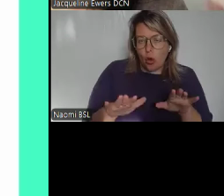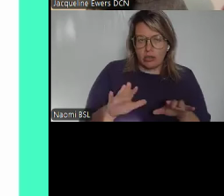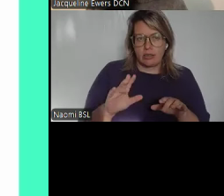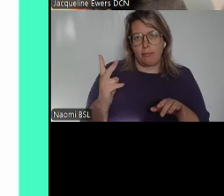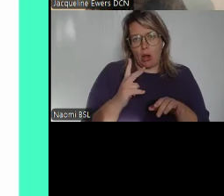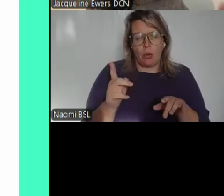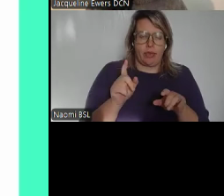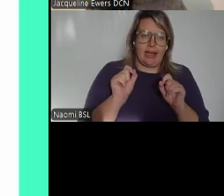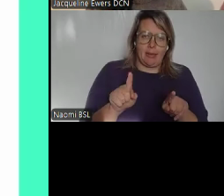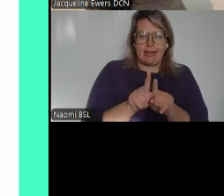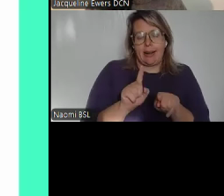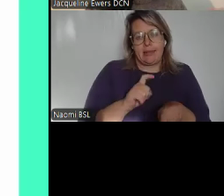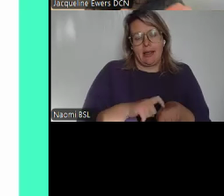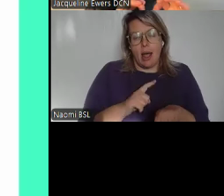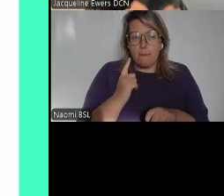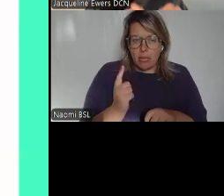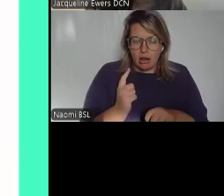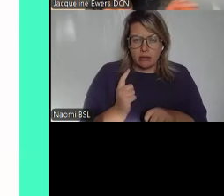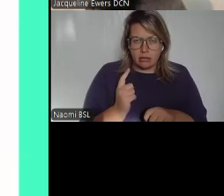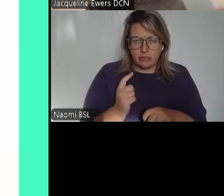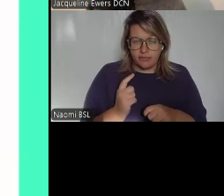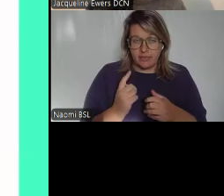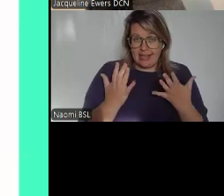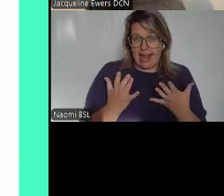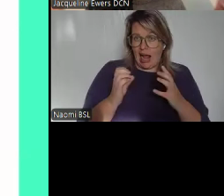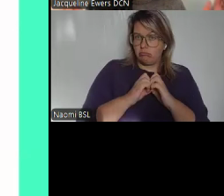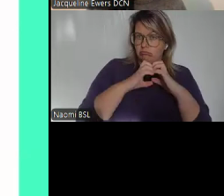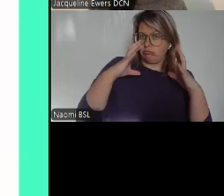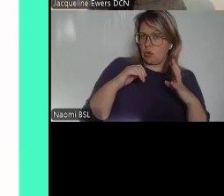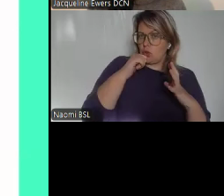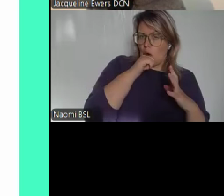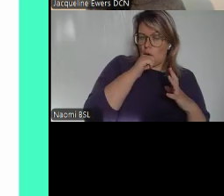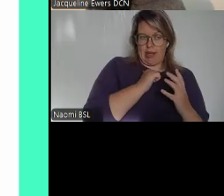They now can create more relevant content